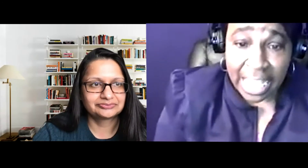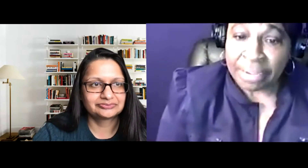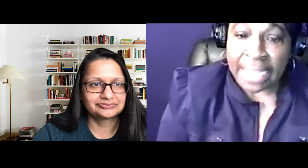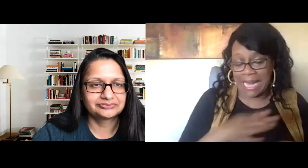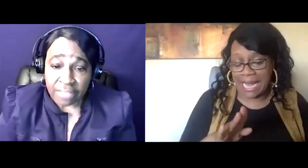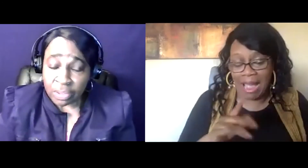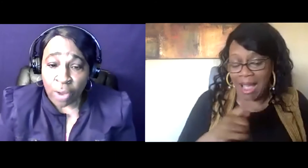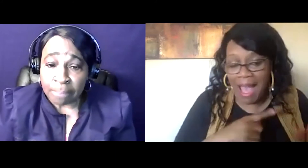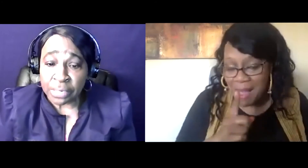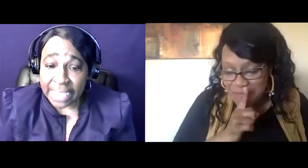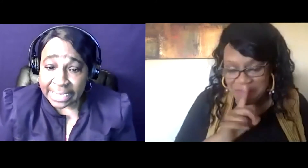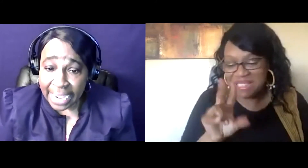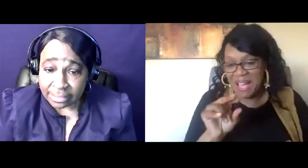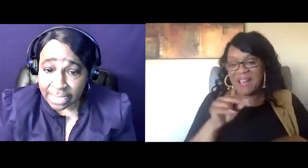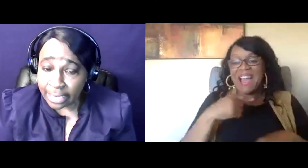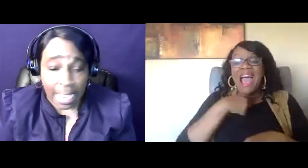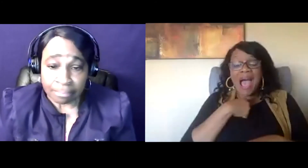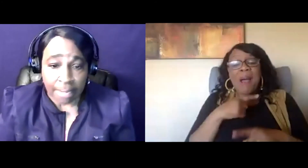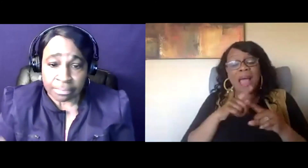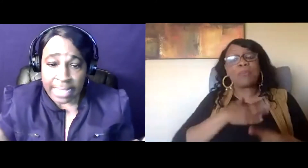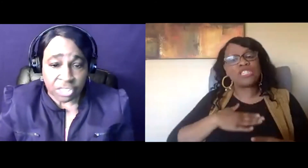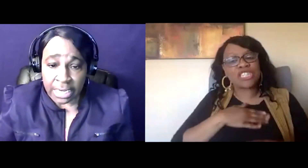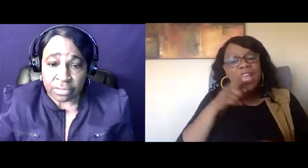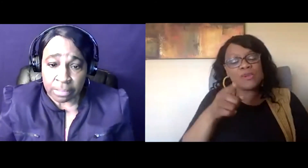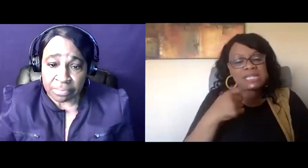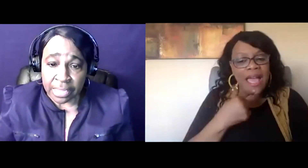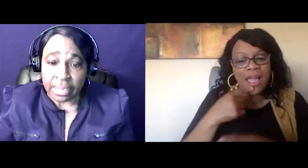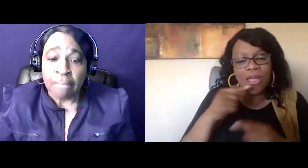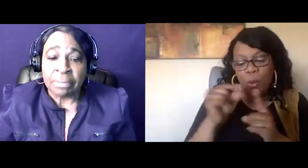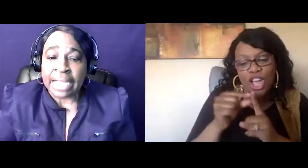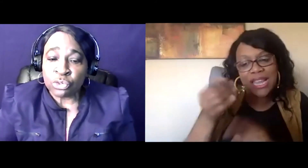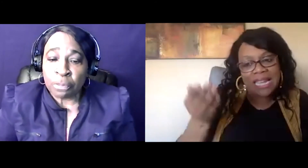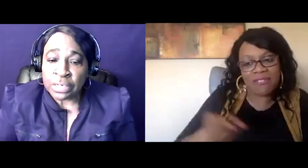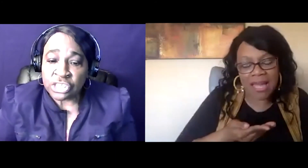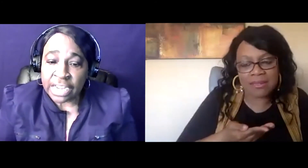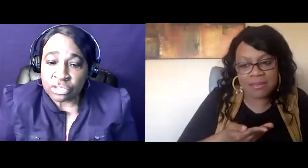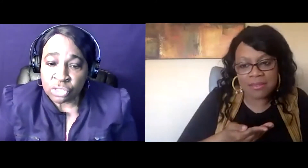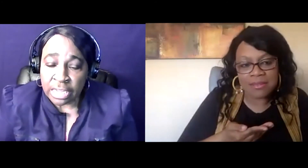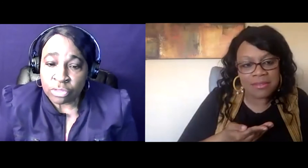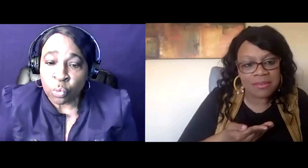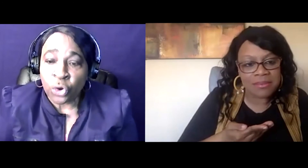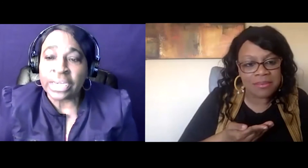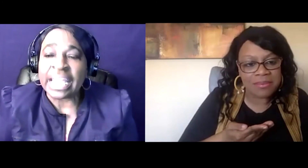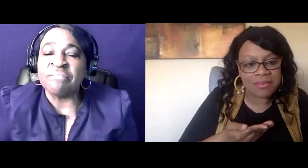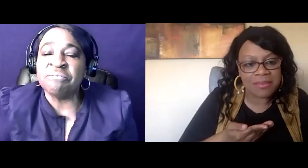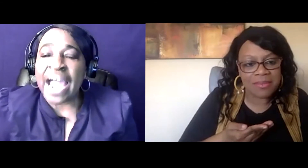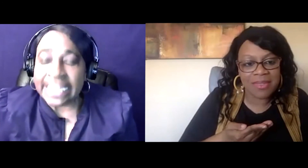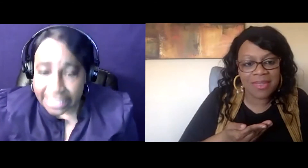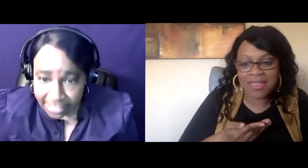Crystal Kelley Schwartz (interpreted by Barbara Williams-Finley): I'm not saying that white people cannot sign it. I'm not saying that. But I do appreciate you saying the word "invited."